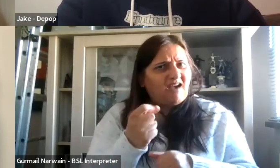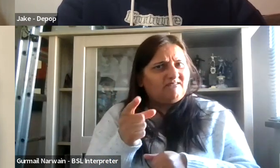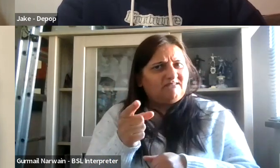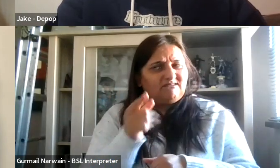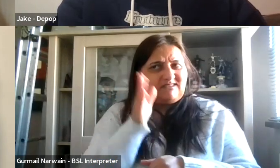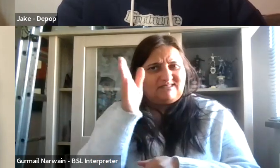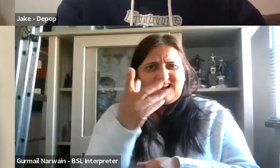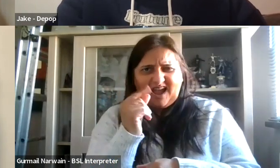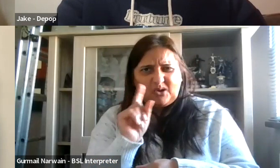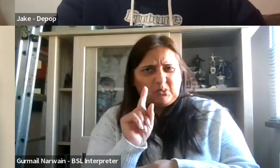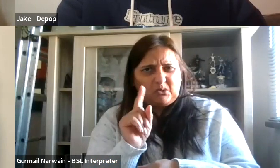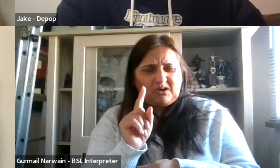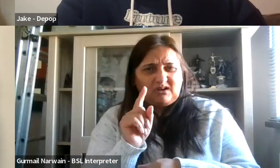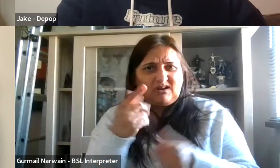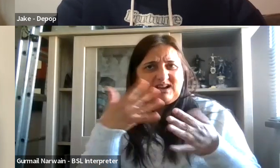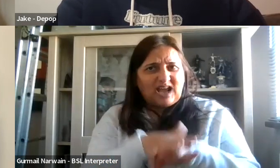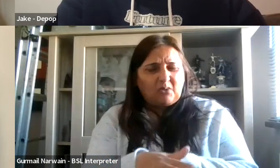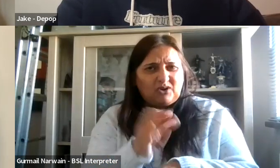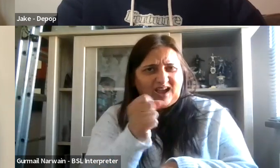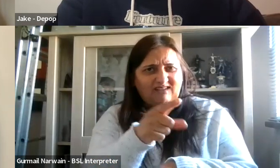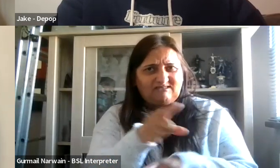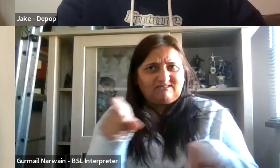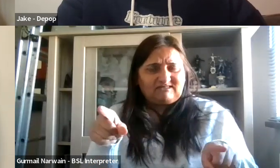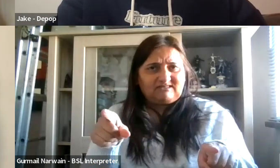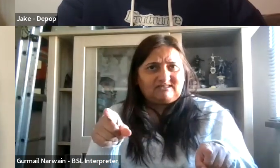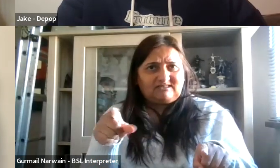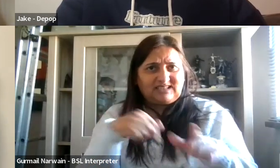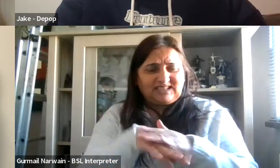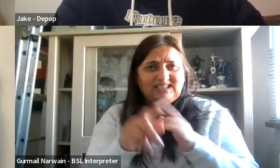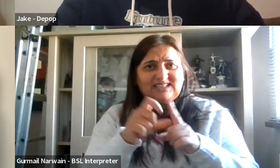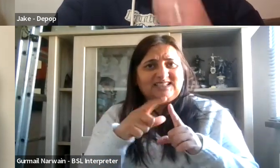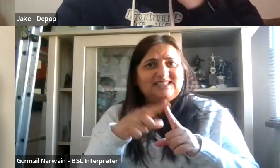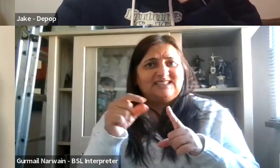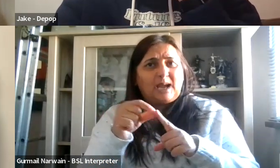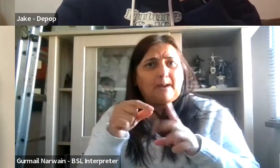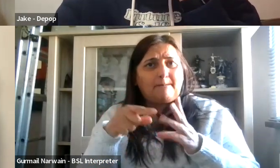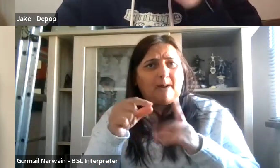to or any sort of networks that you've got within within, for for people. know are coming from even -- Evenbreak people that may need support that they can do to or networks within Depop for people while they are working.